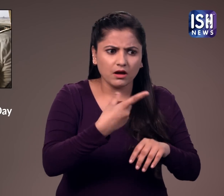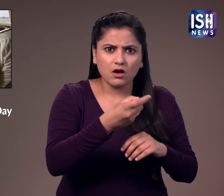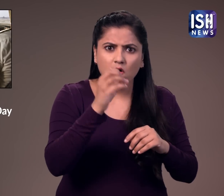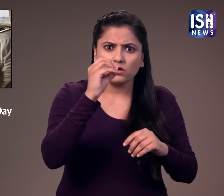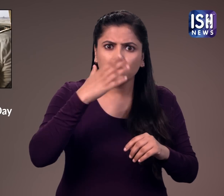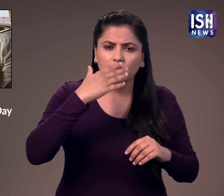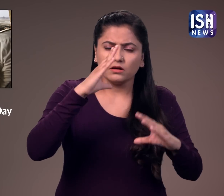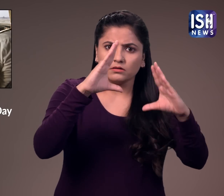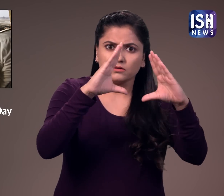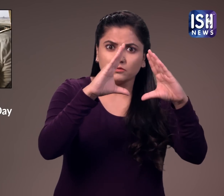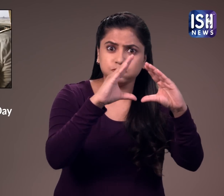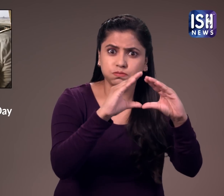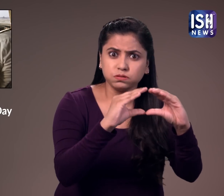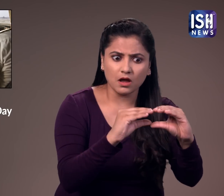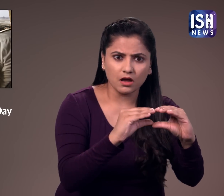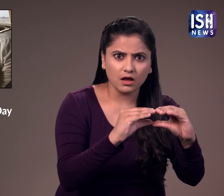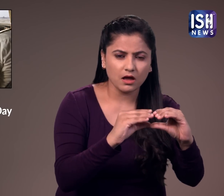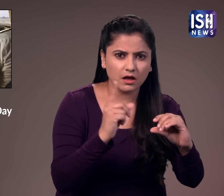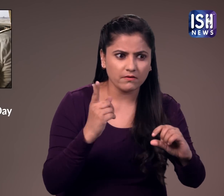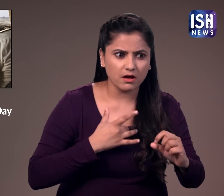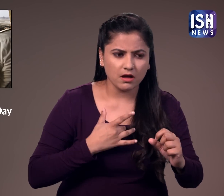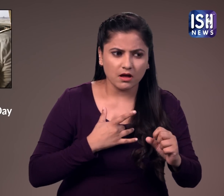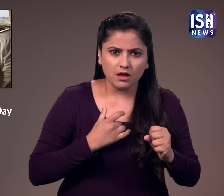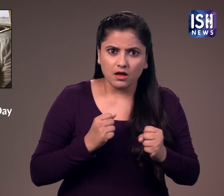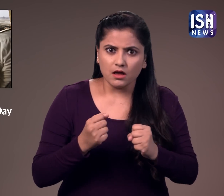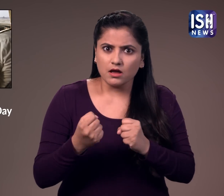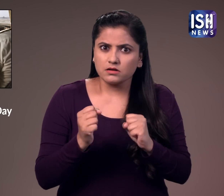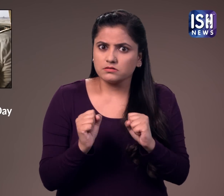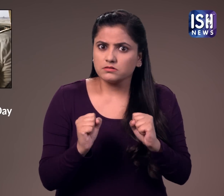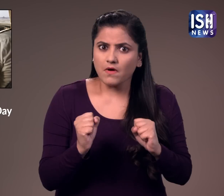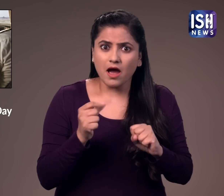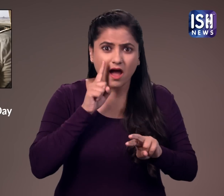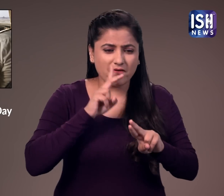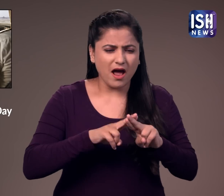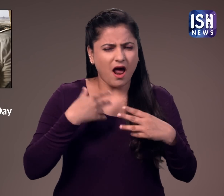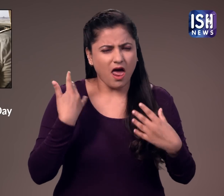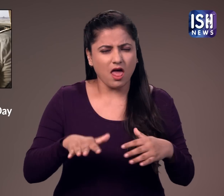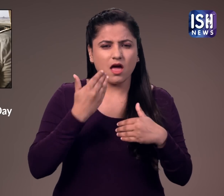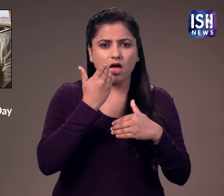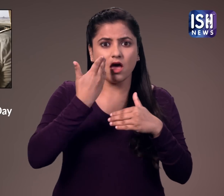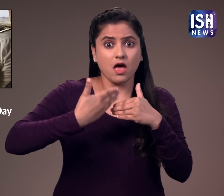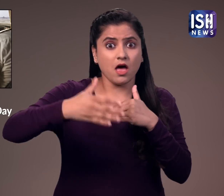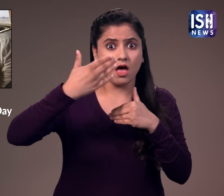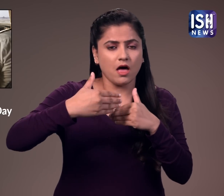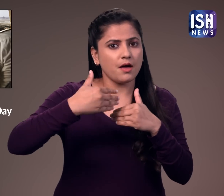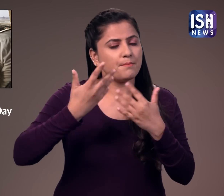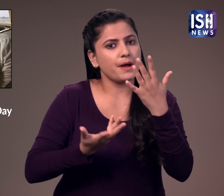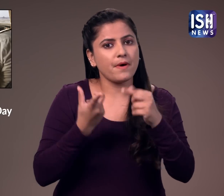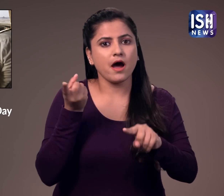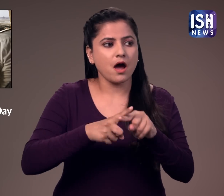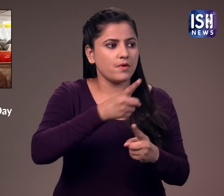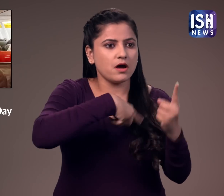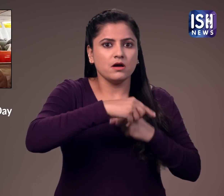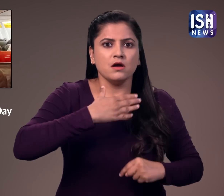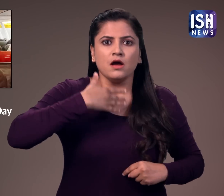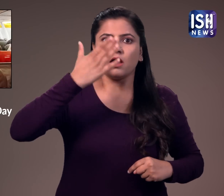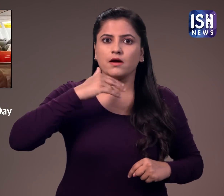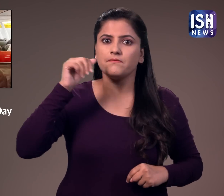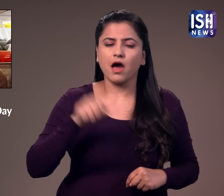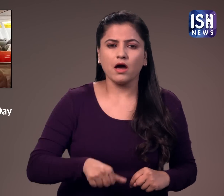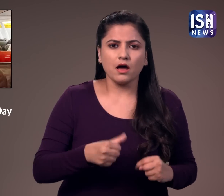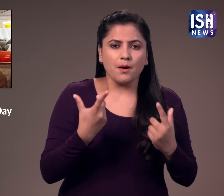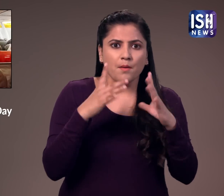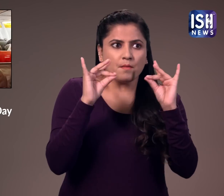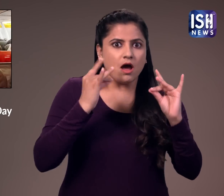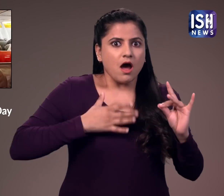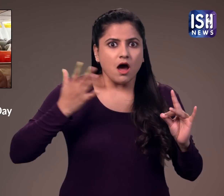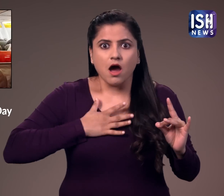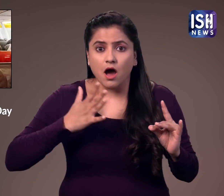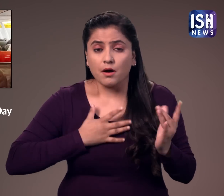Since the oxygen level was dropping, the crew felt that if they continued, the passengers would have breathing difficulties